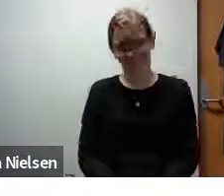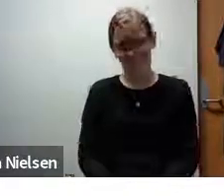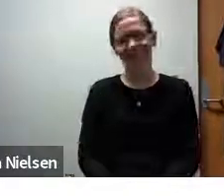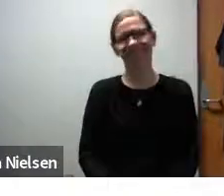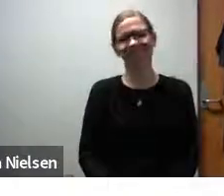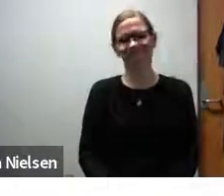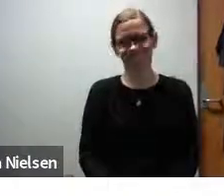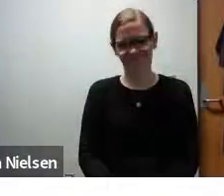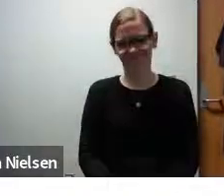Very true.